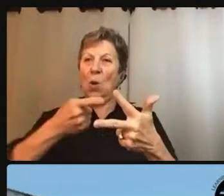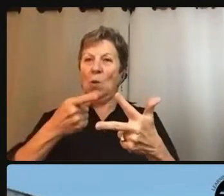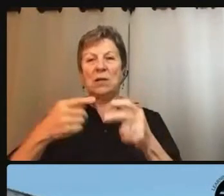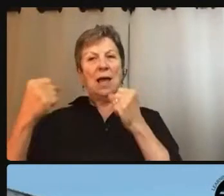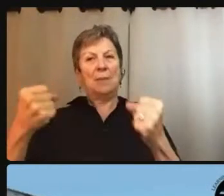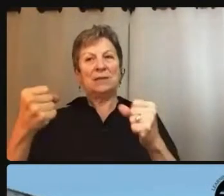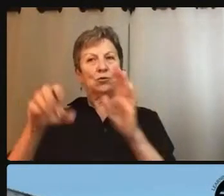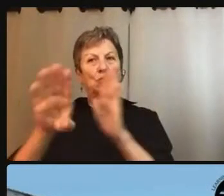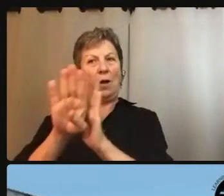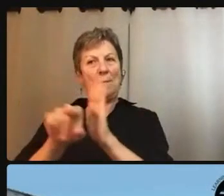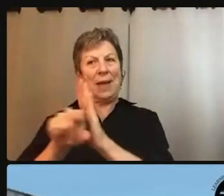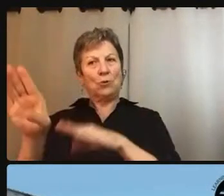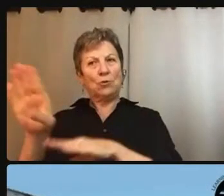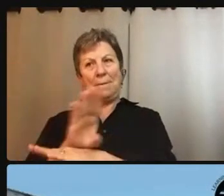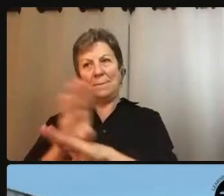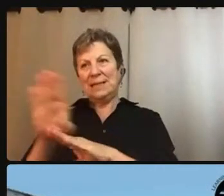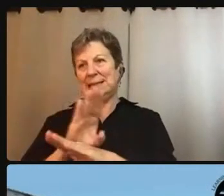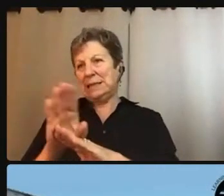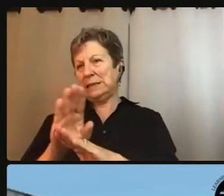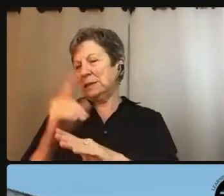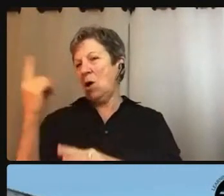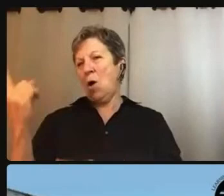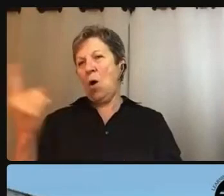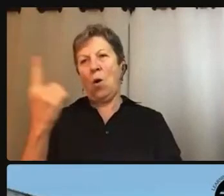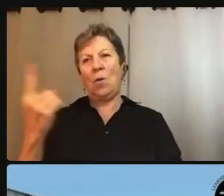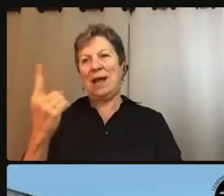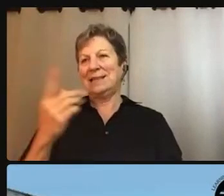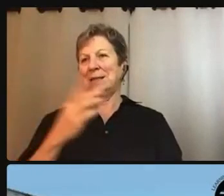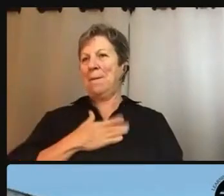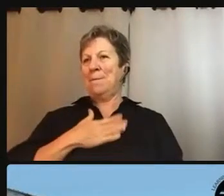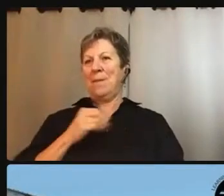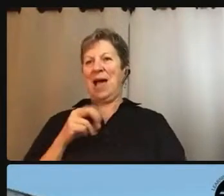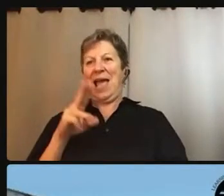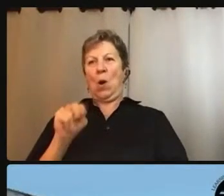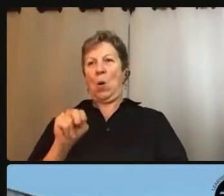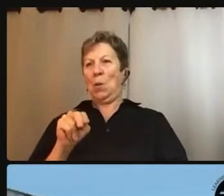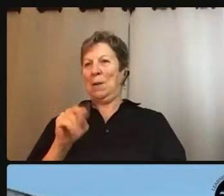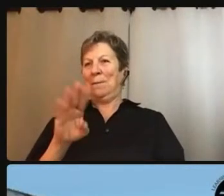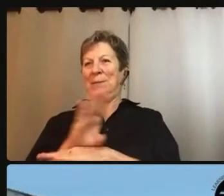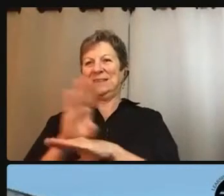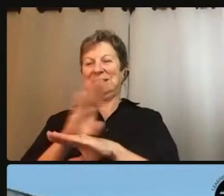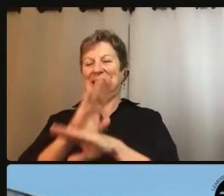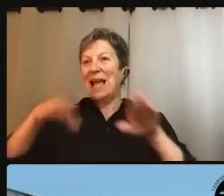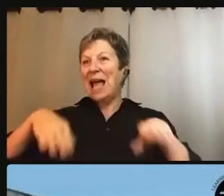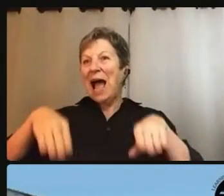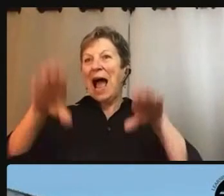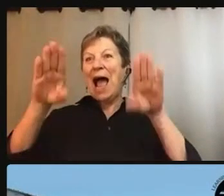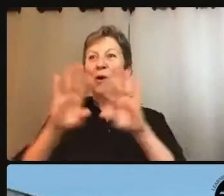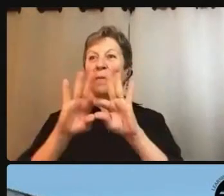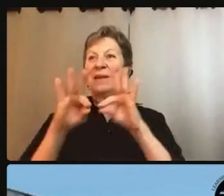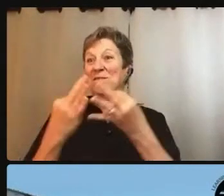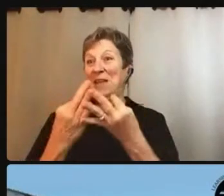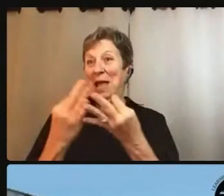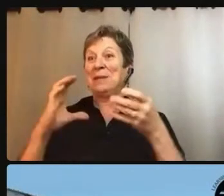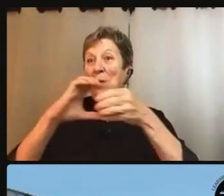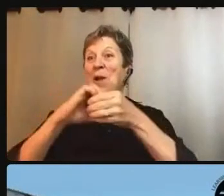THE GOALS AND ALTHOUGH I HAVE A